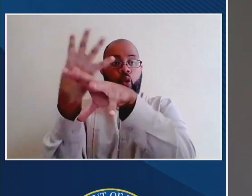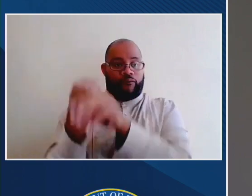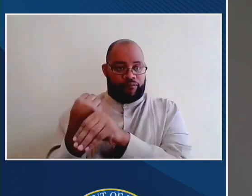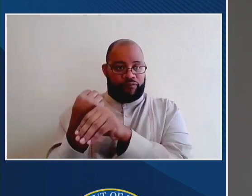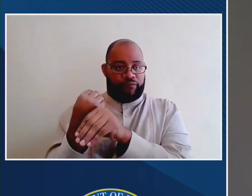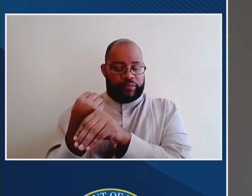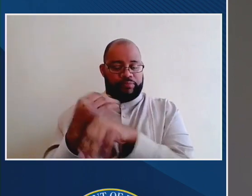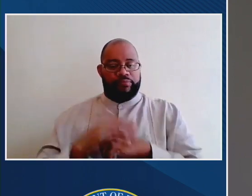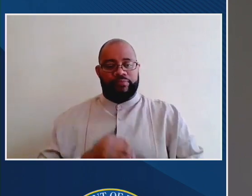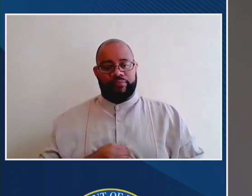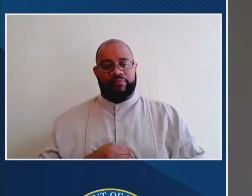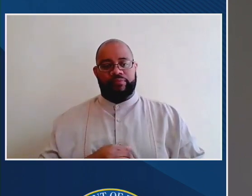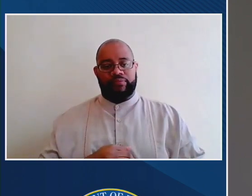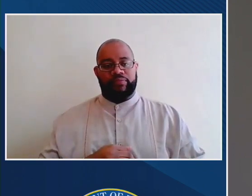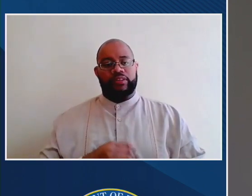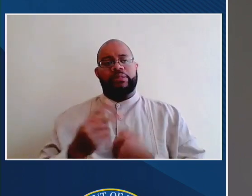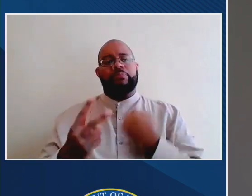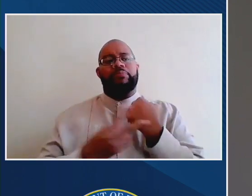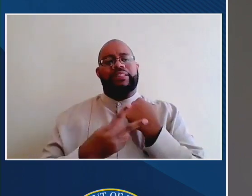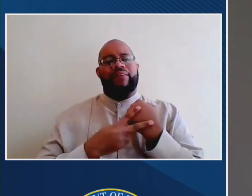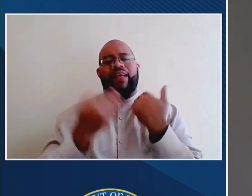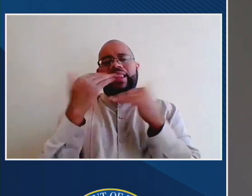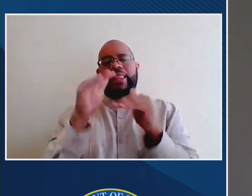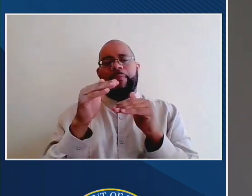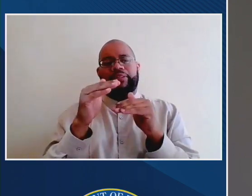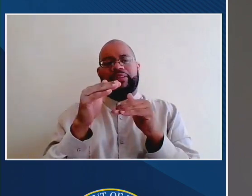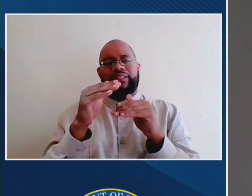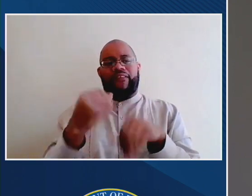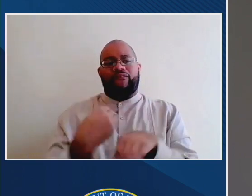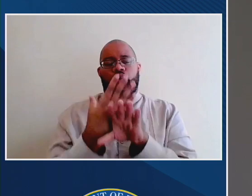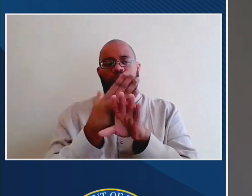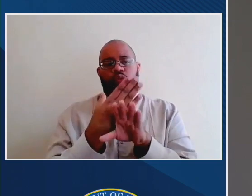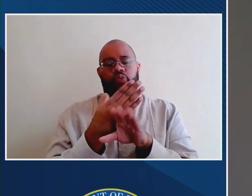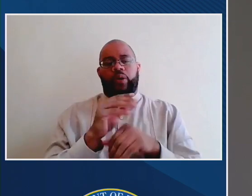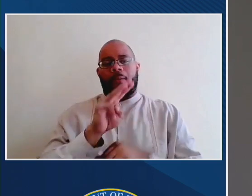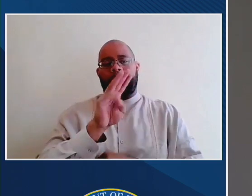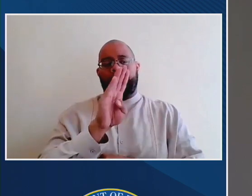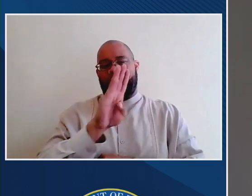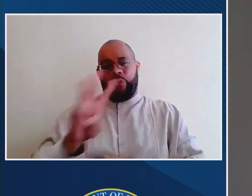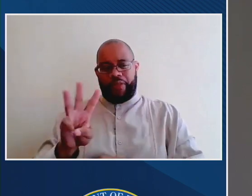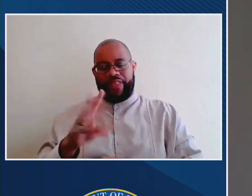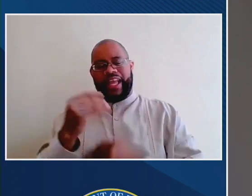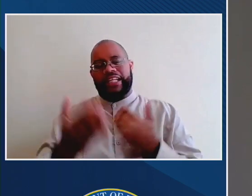This is to preserve the limited virtual landscape and to easily delineate between